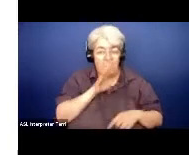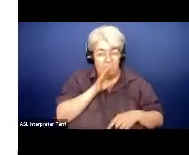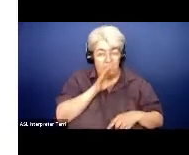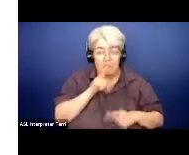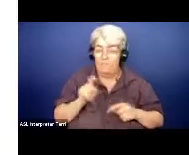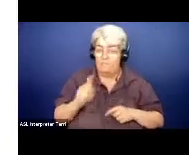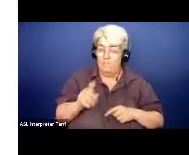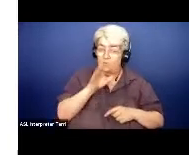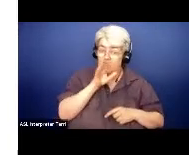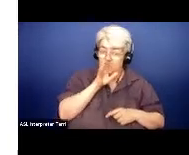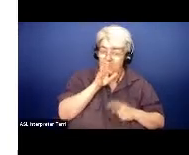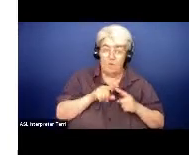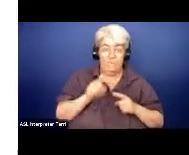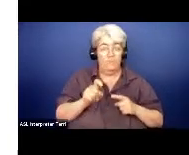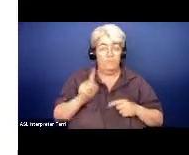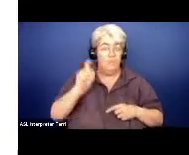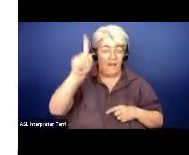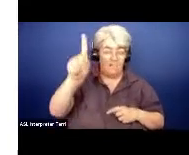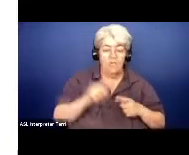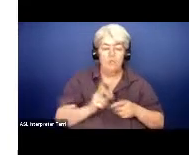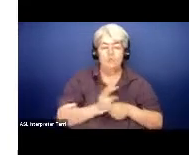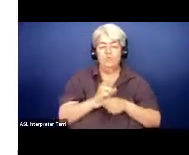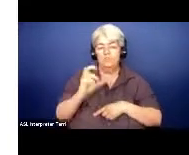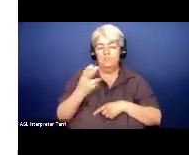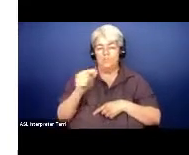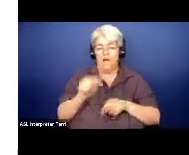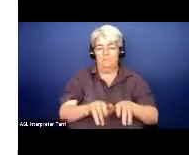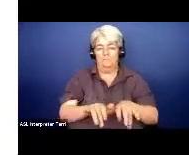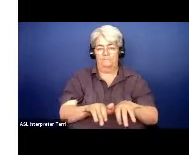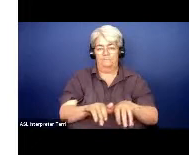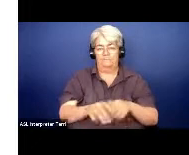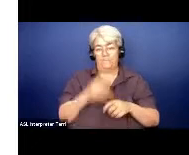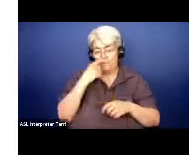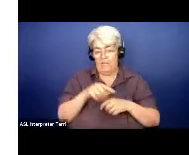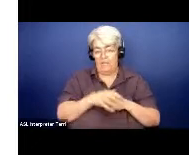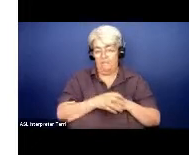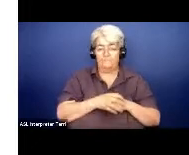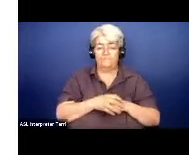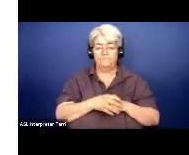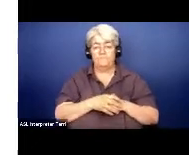ask a question, please use the chat feature in Zoom to communicate with the hosts. There